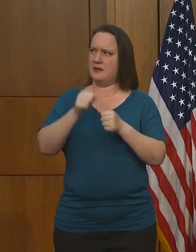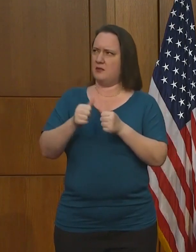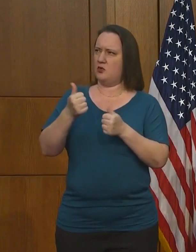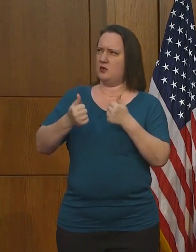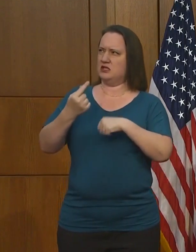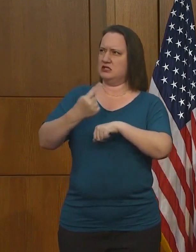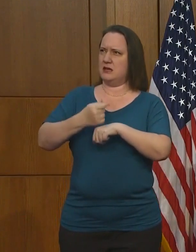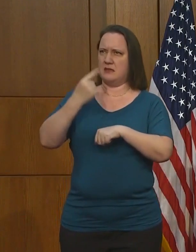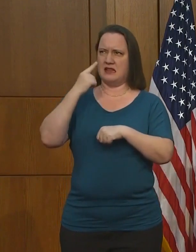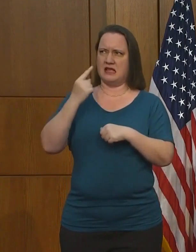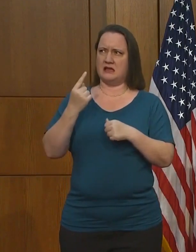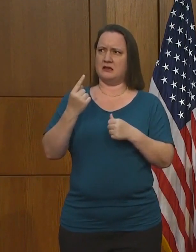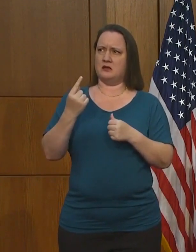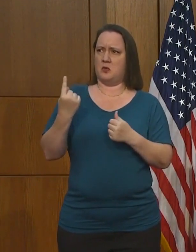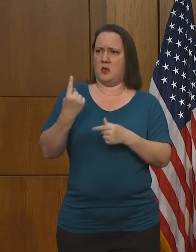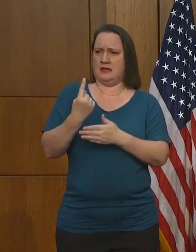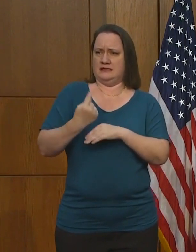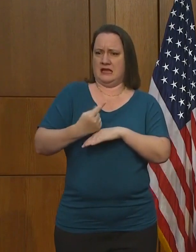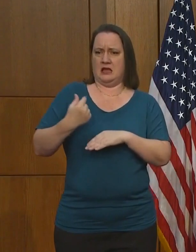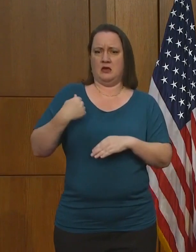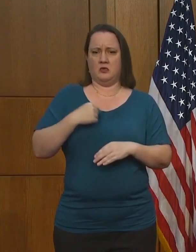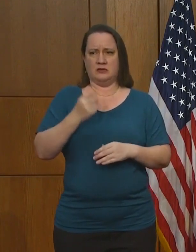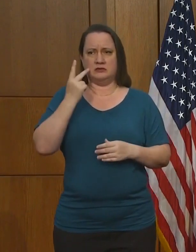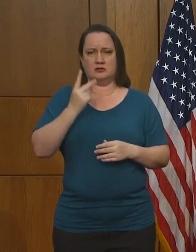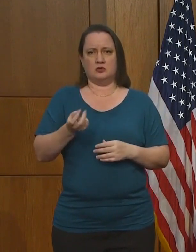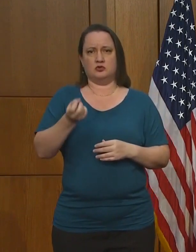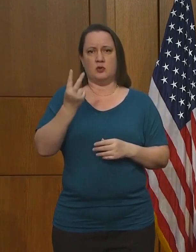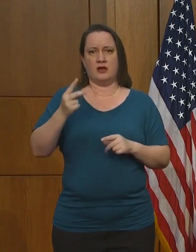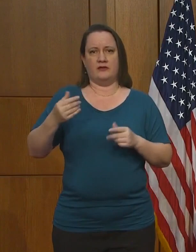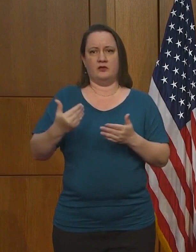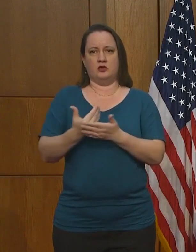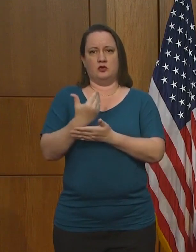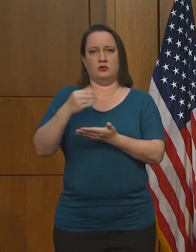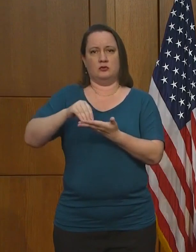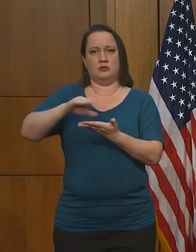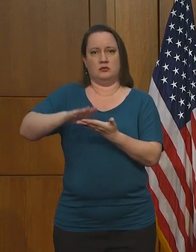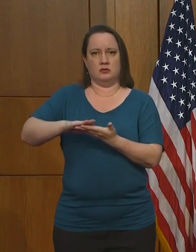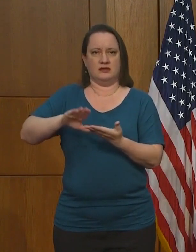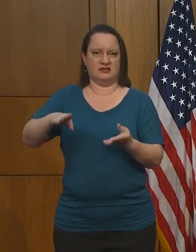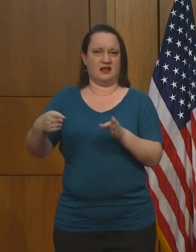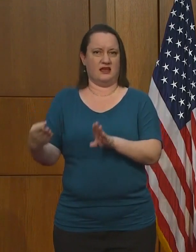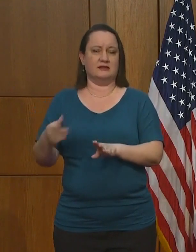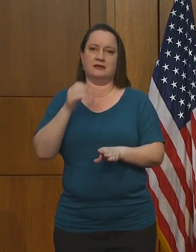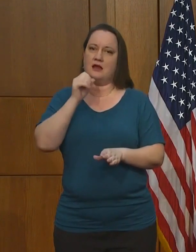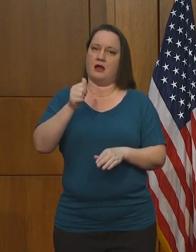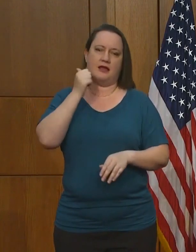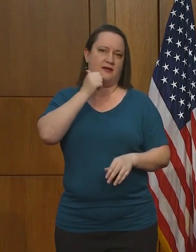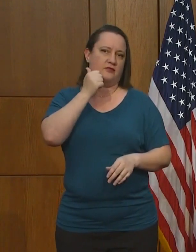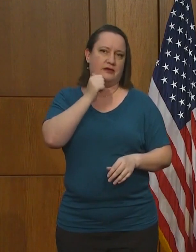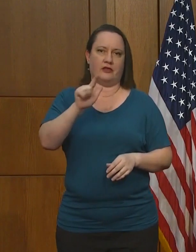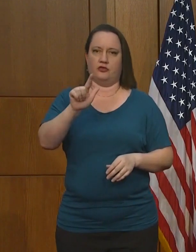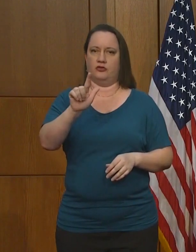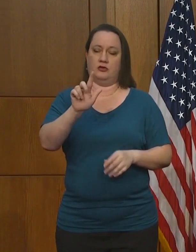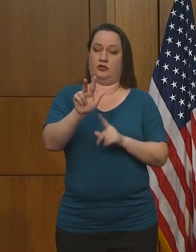OF MY HEAD BUT THERE. THERE WAS ONE DAY THIS WEEK- WHERE WE HAD I THINK TWELVE AND- SO. NOT